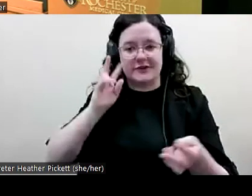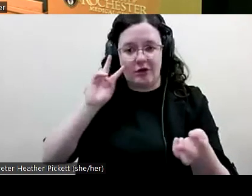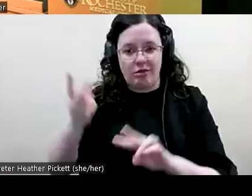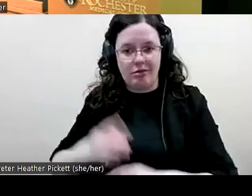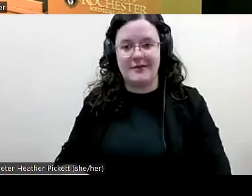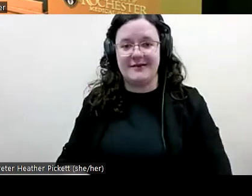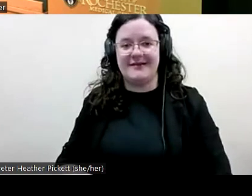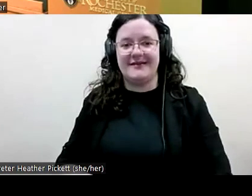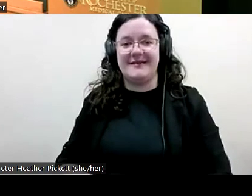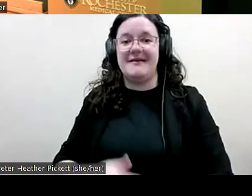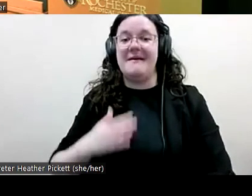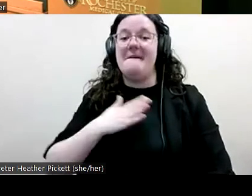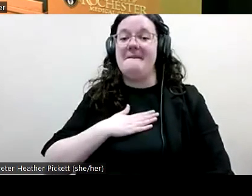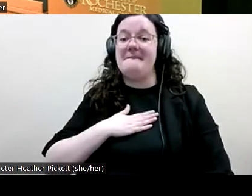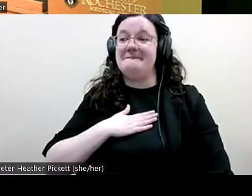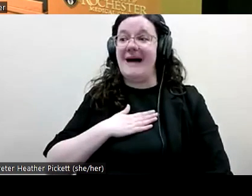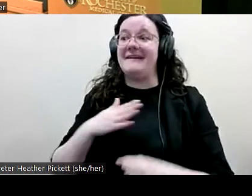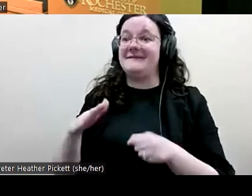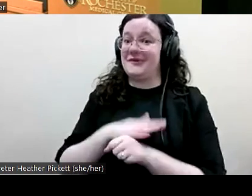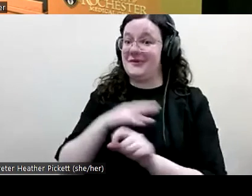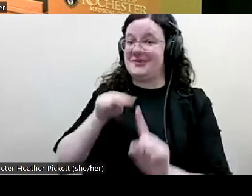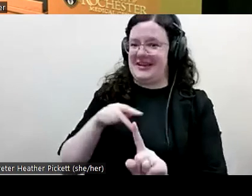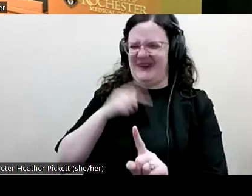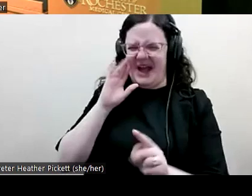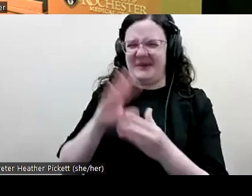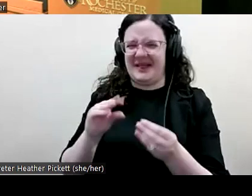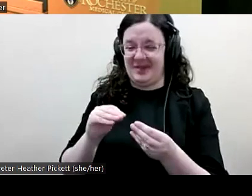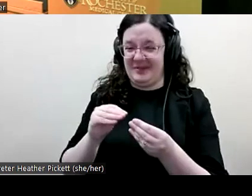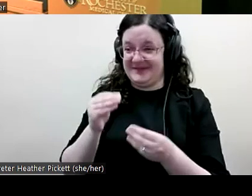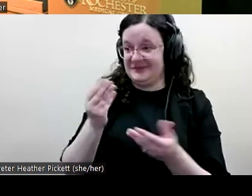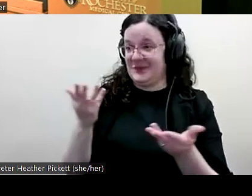full perspective on this right which is that um our medical record serves so many multiple